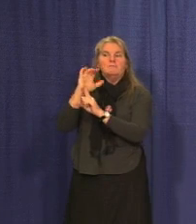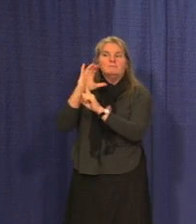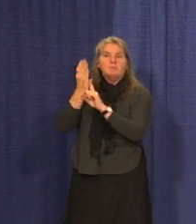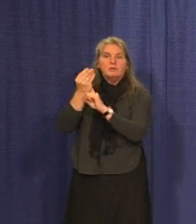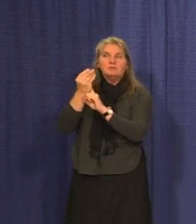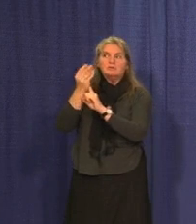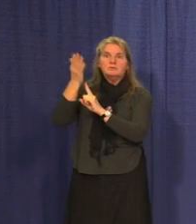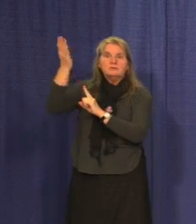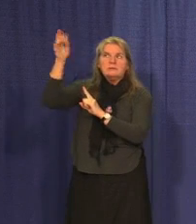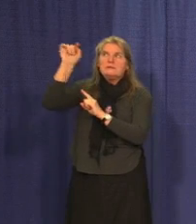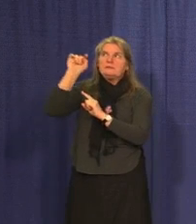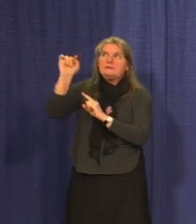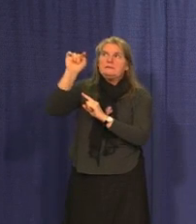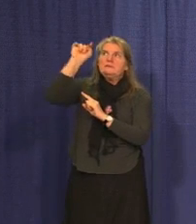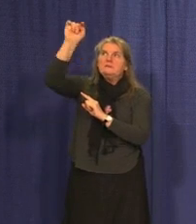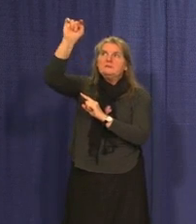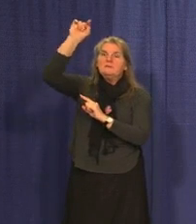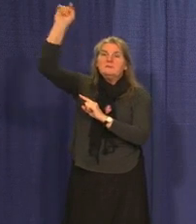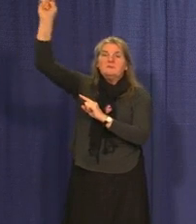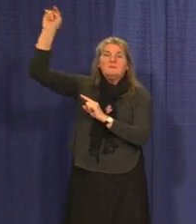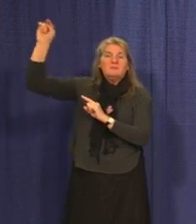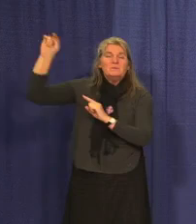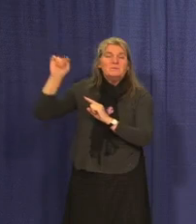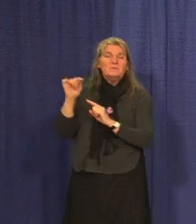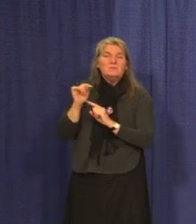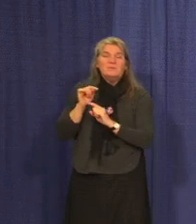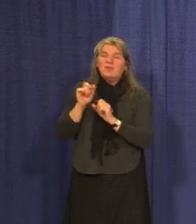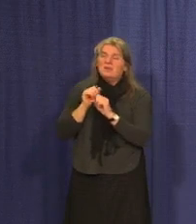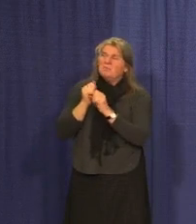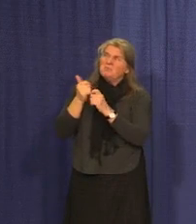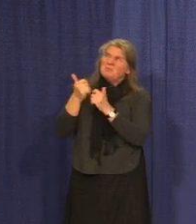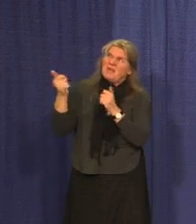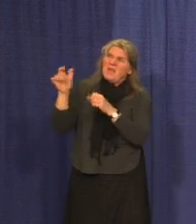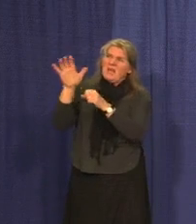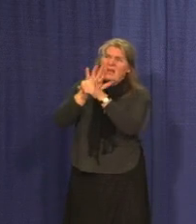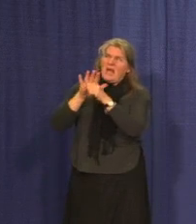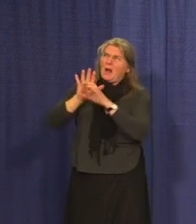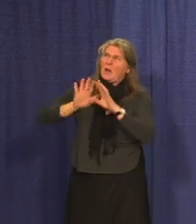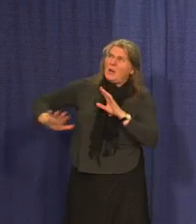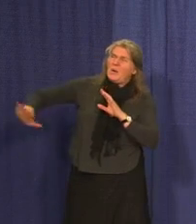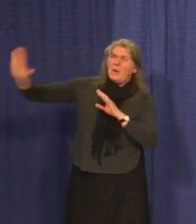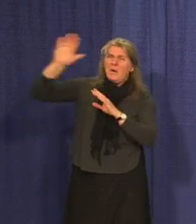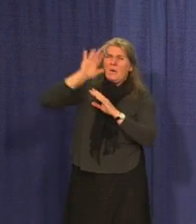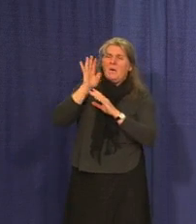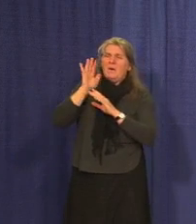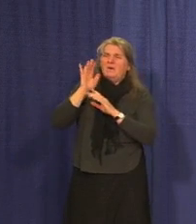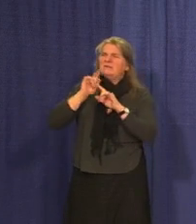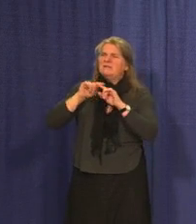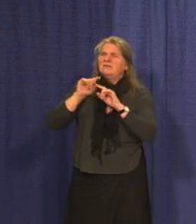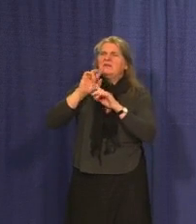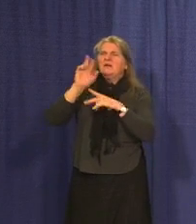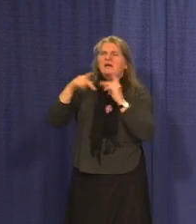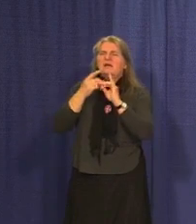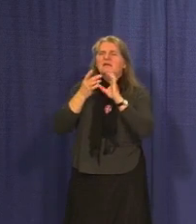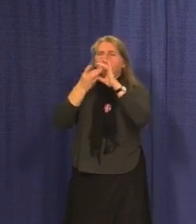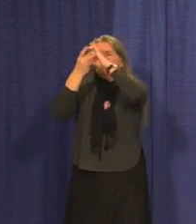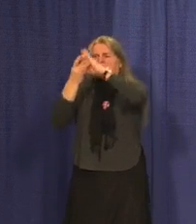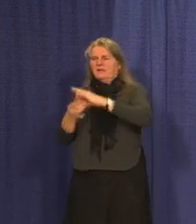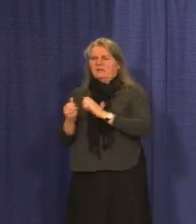largely Inuit communities and of course a vast territory.